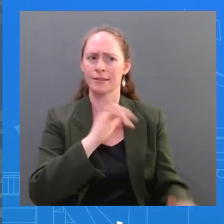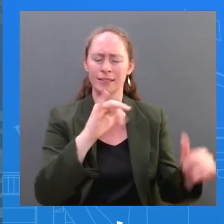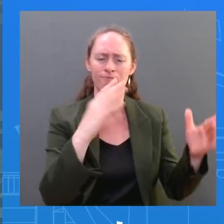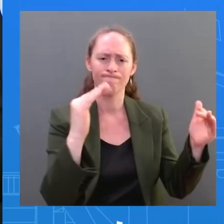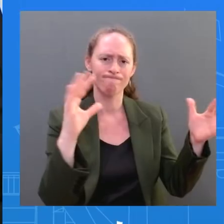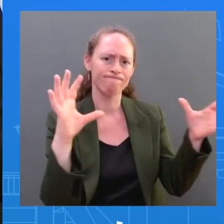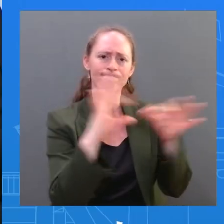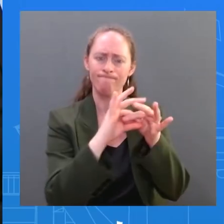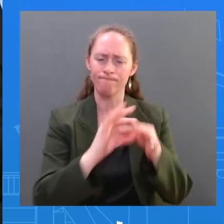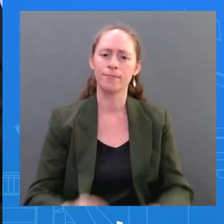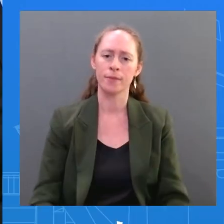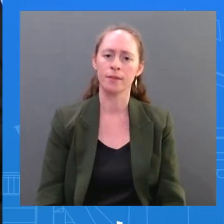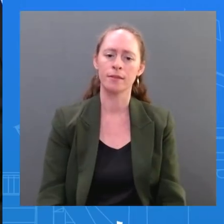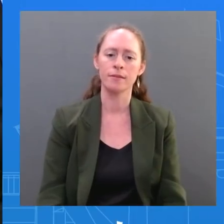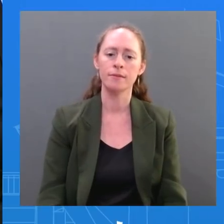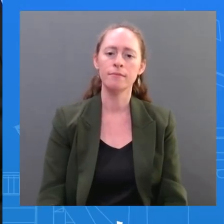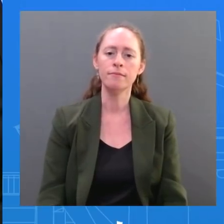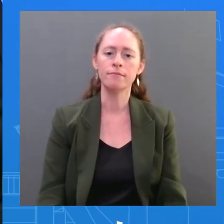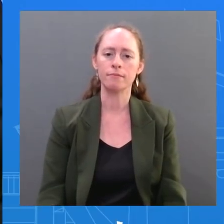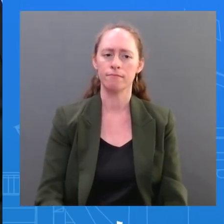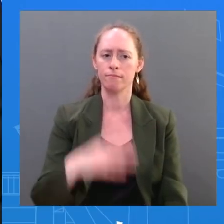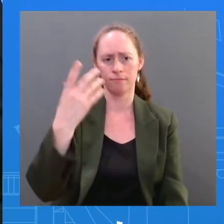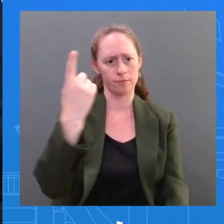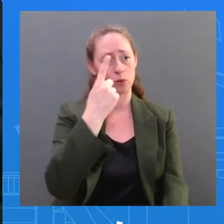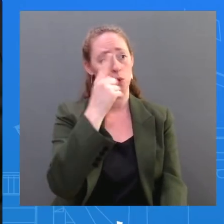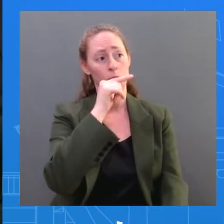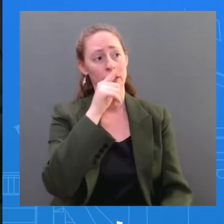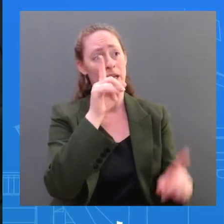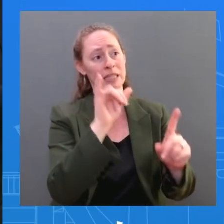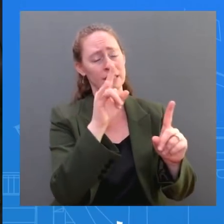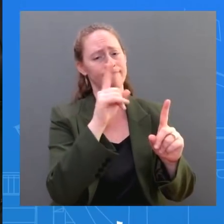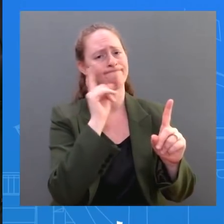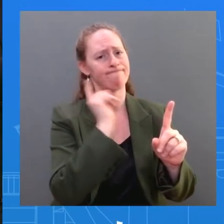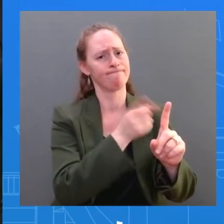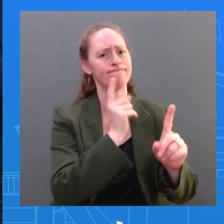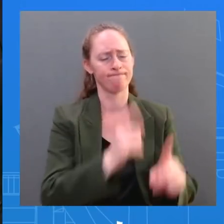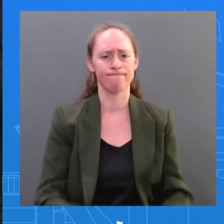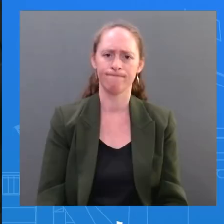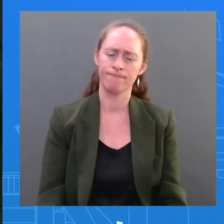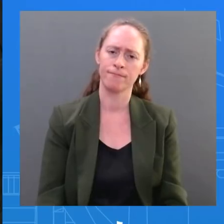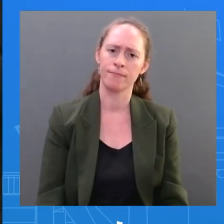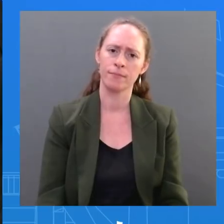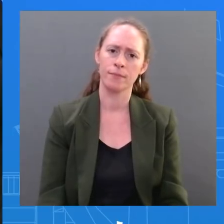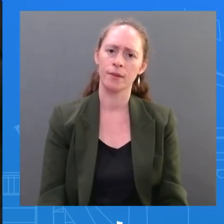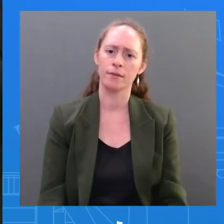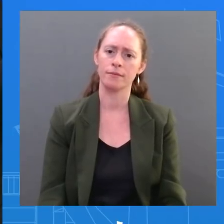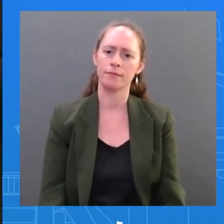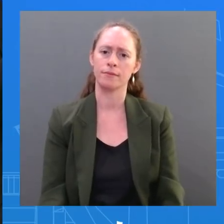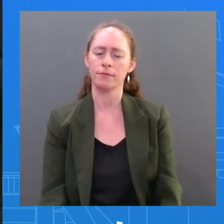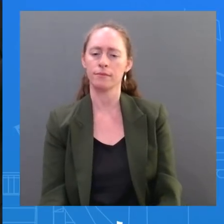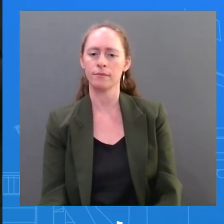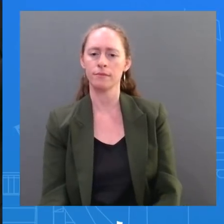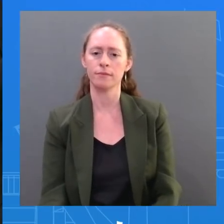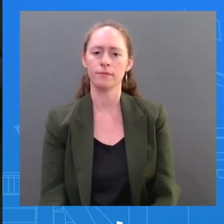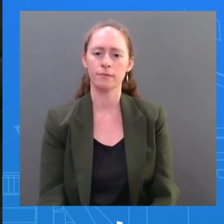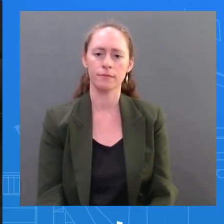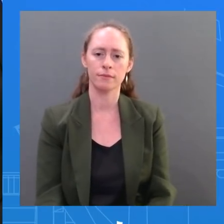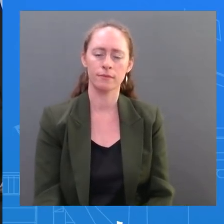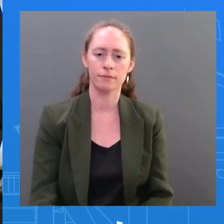Is the briefing going to continue? And -- Ms. Jean-Pierre: I'll go for -- I'll go a little bit longer for folks who stay. The Press: Okay. Should people gather and leave at 1:20? Ms. Jean-Pierre: I bel- -- they should if they want to --